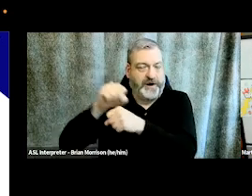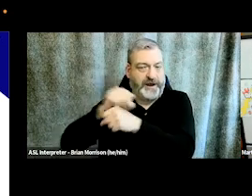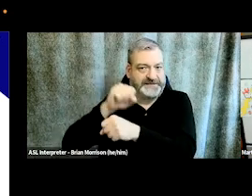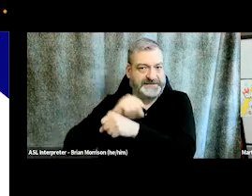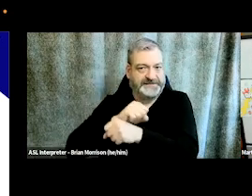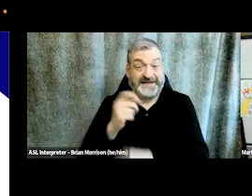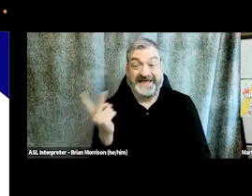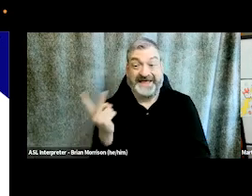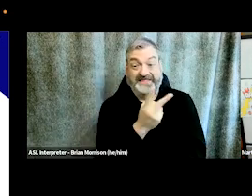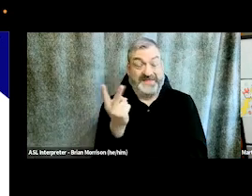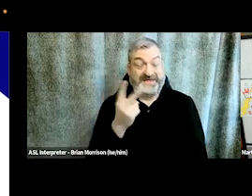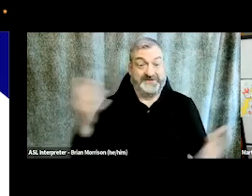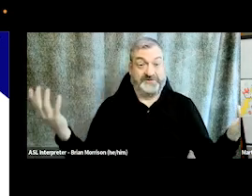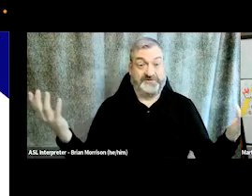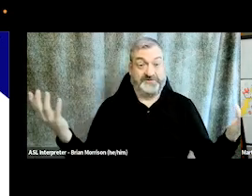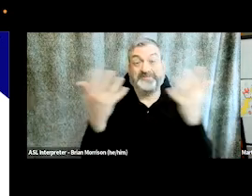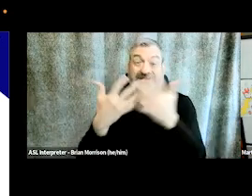They go together because